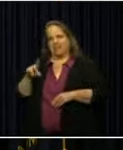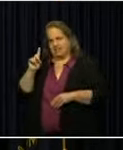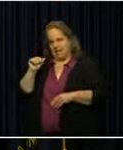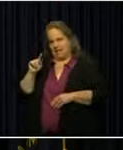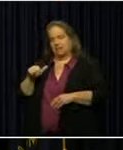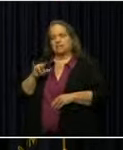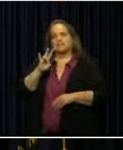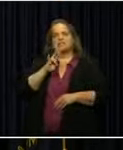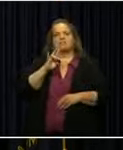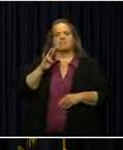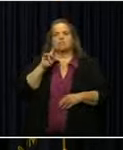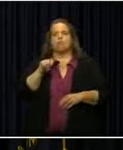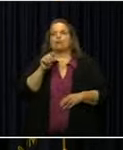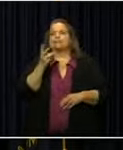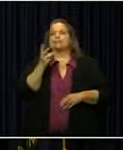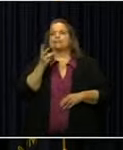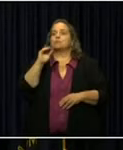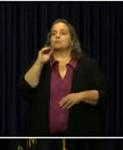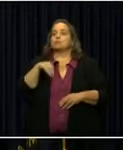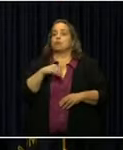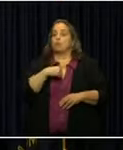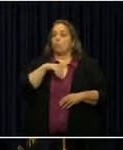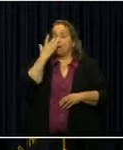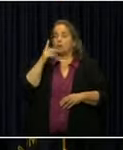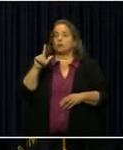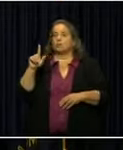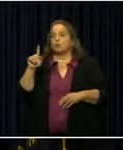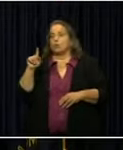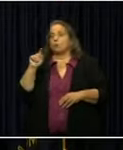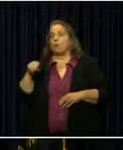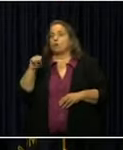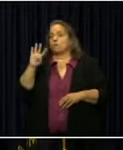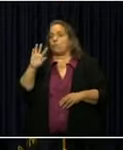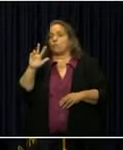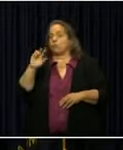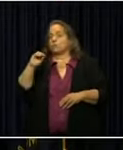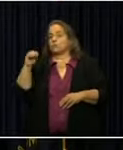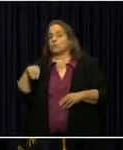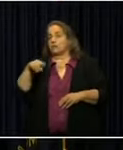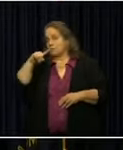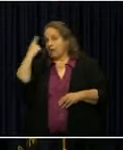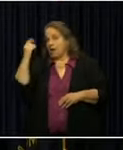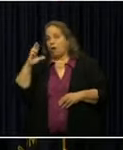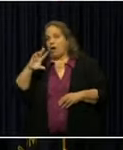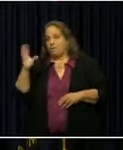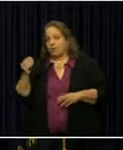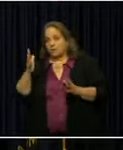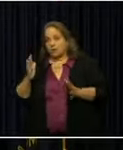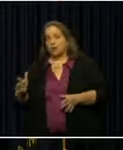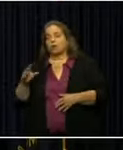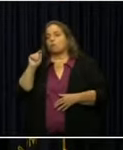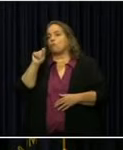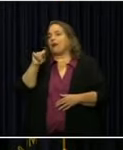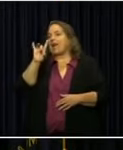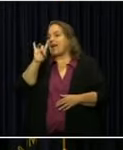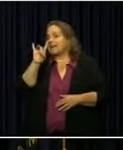RIVER, AND WE'RE GLAD THAT WHILE THE NUMBERS OF POSITIVES ONLY